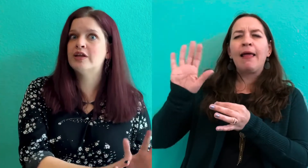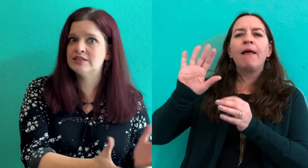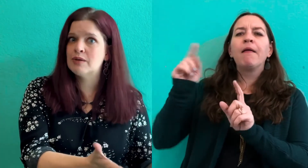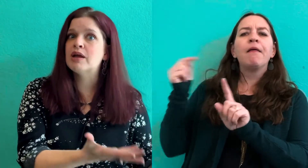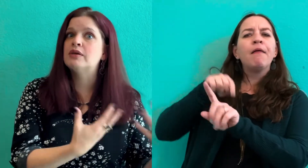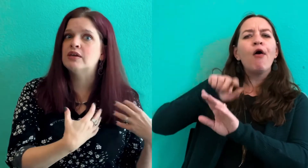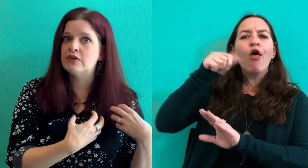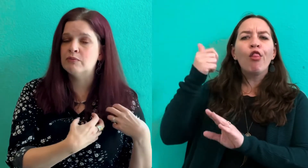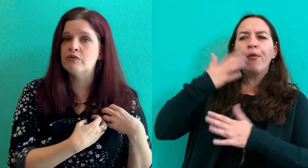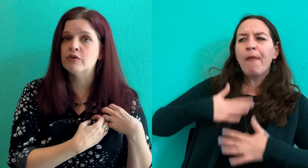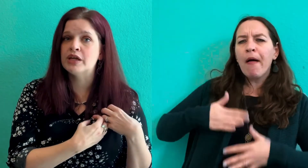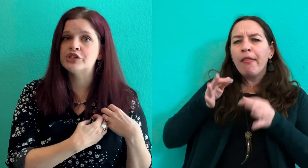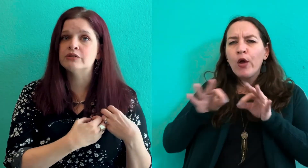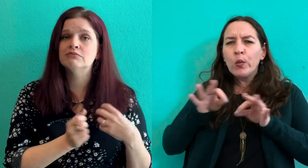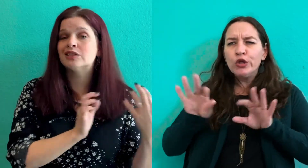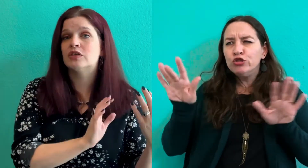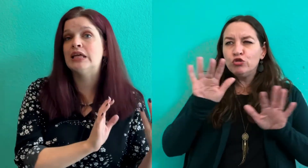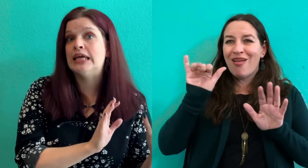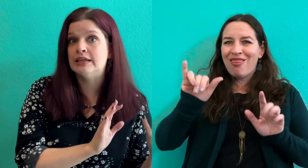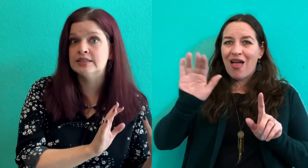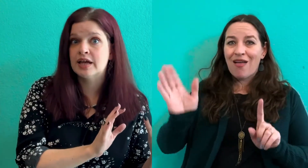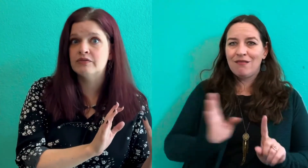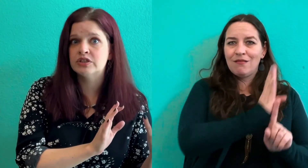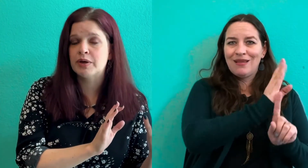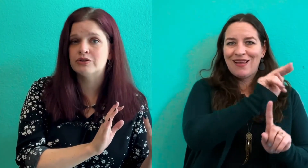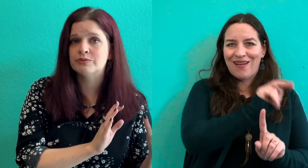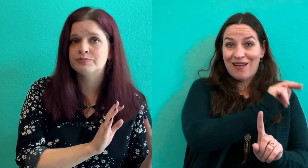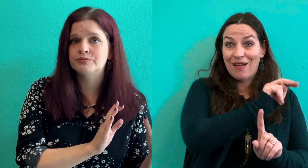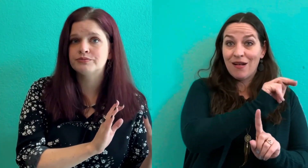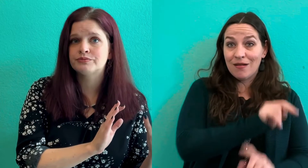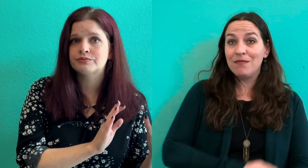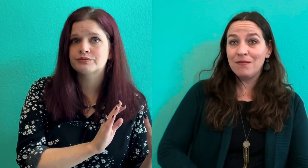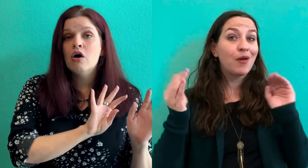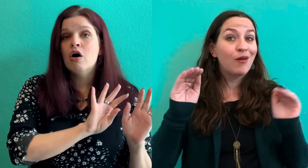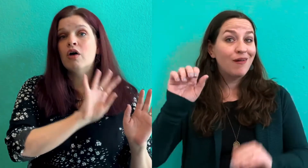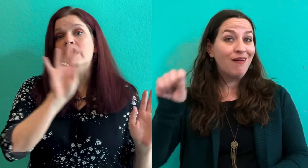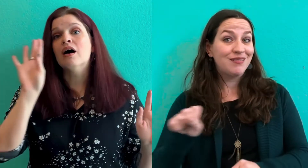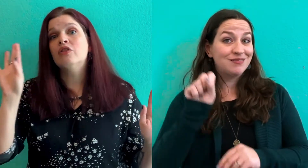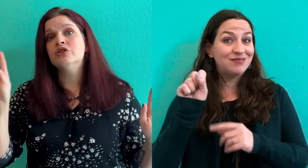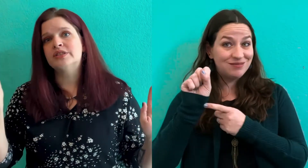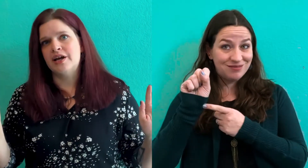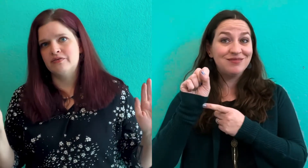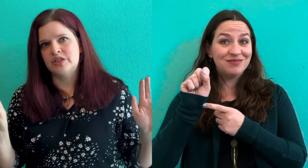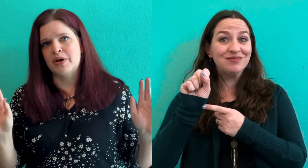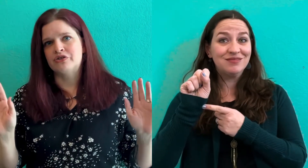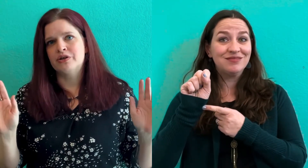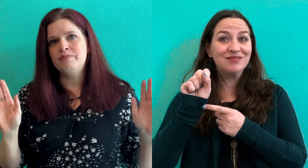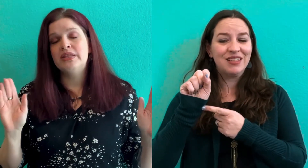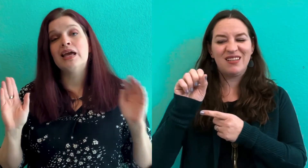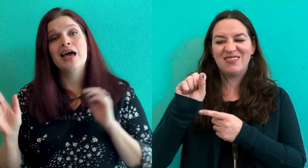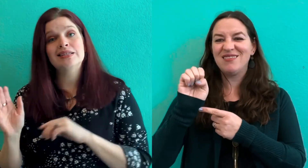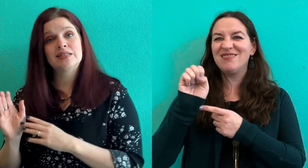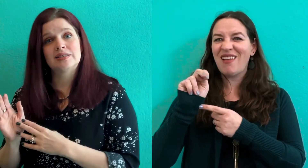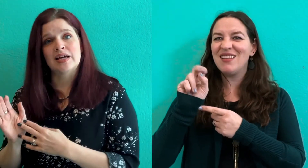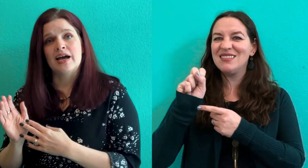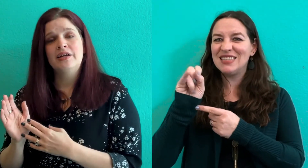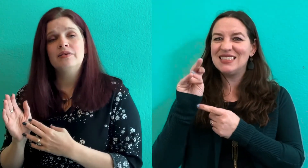things that might be giving them information that's on the N side of the spectrum. On the other side of the spectrum, the S side,